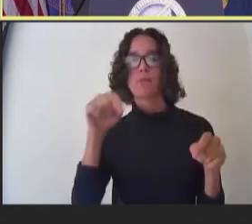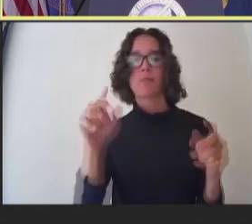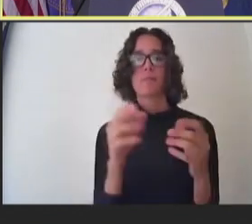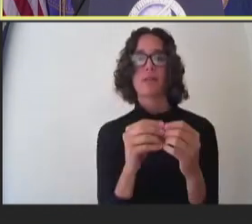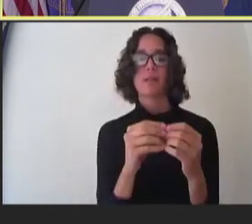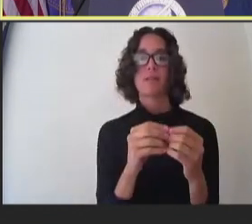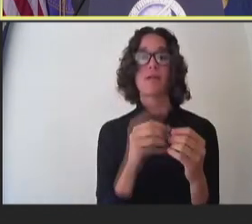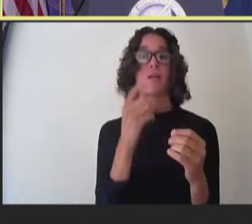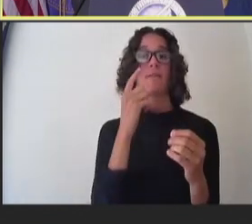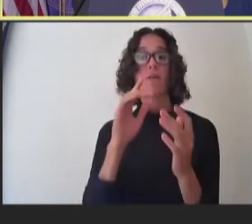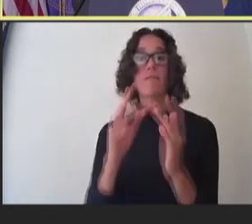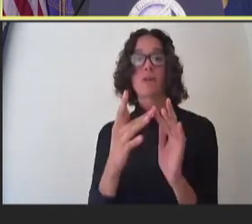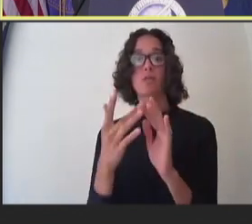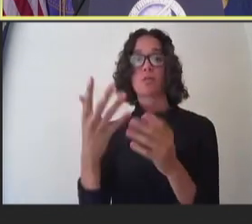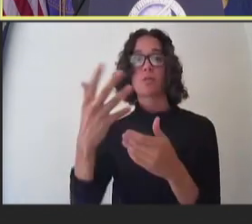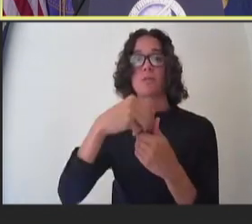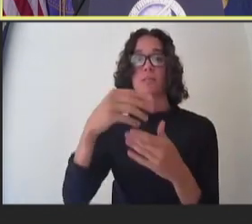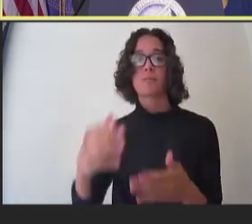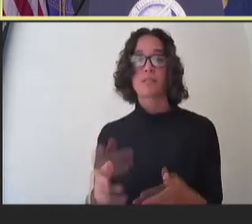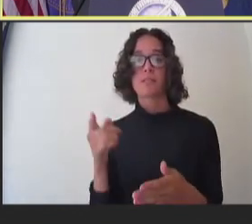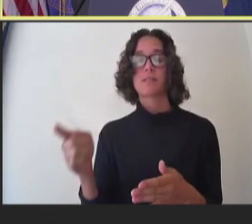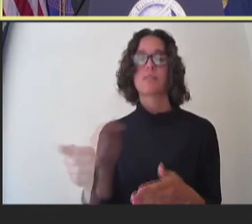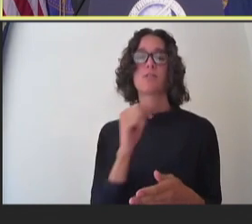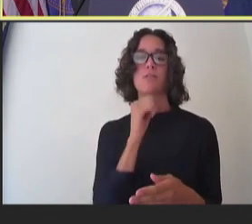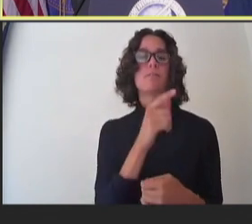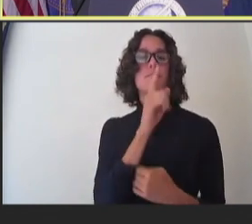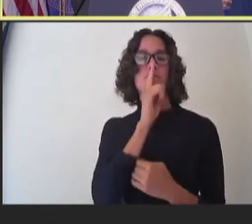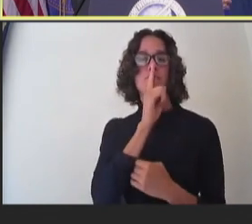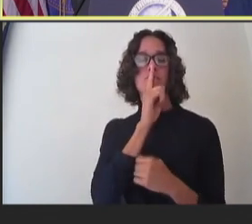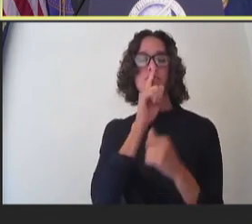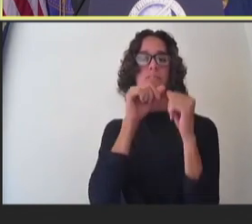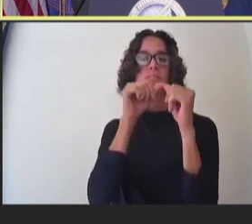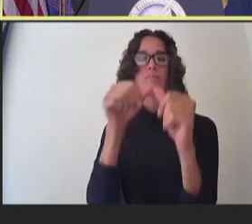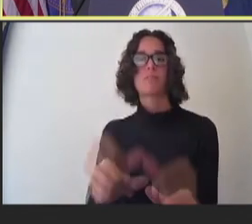and please don't use your camera unless you're presenting, asking questions, or answering a